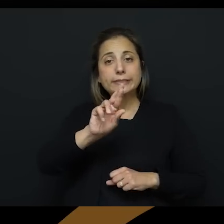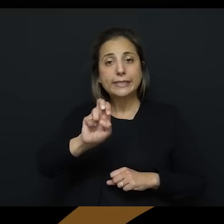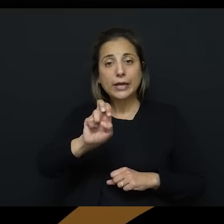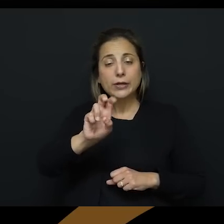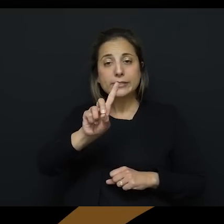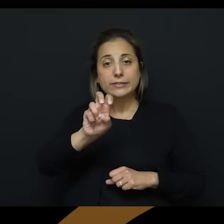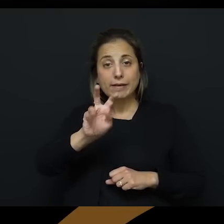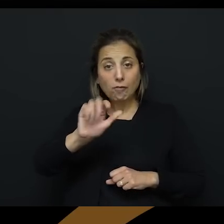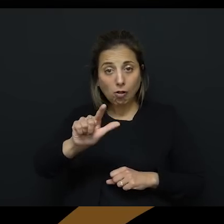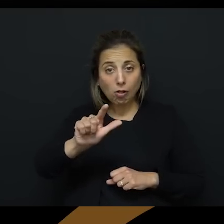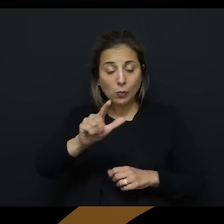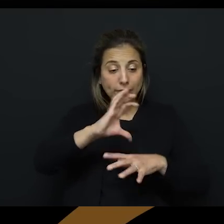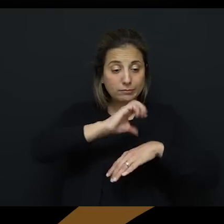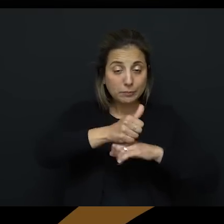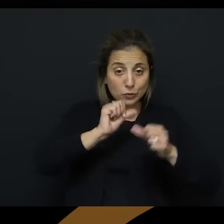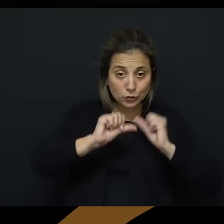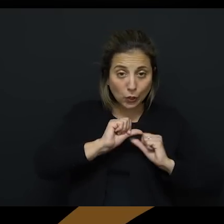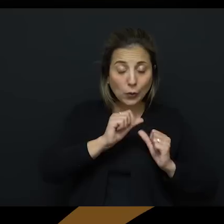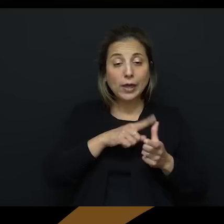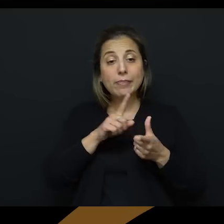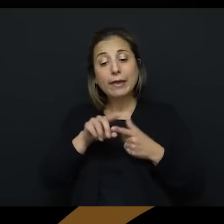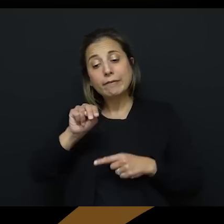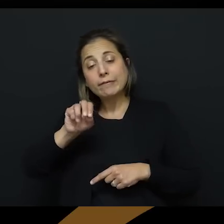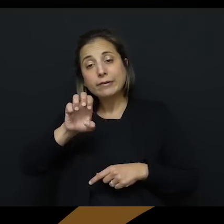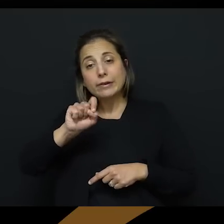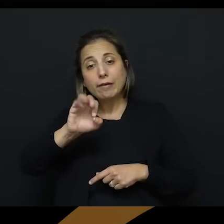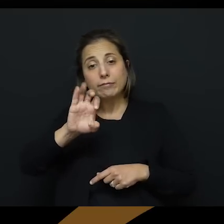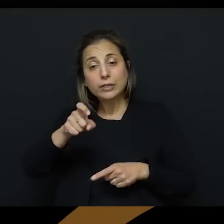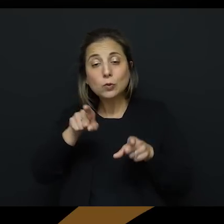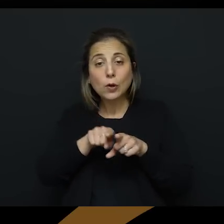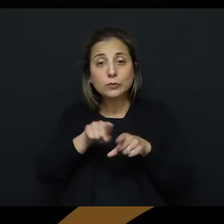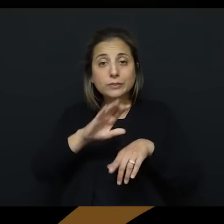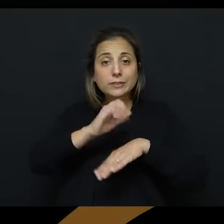And then also, you know, “The OA” on Netflix and then